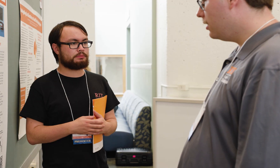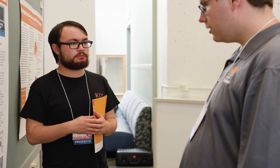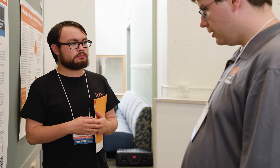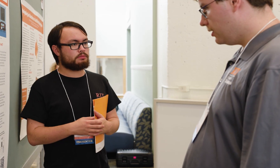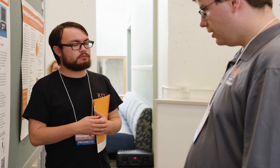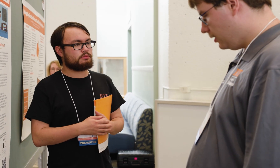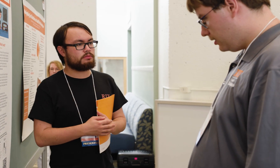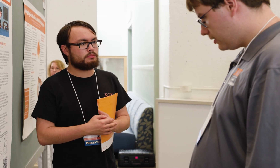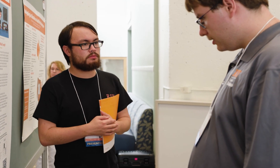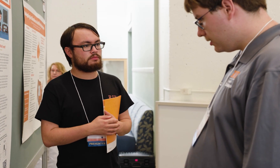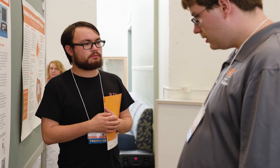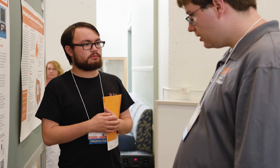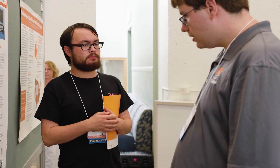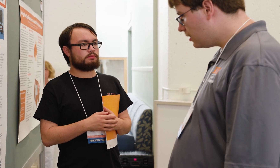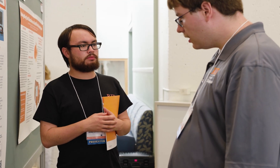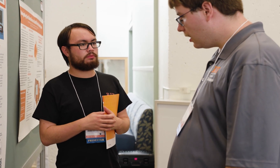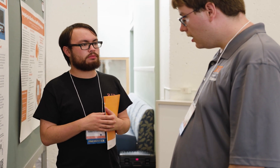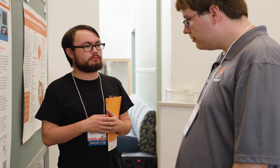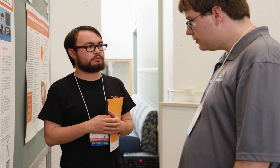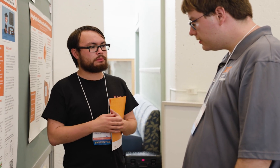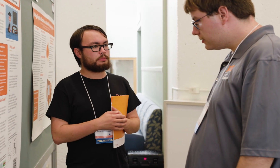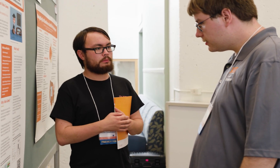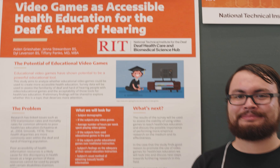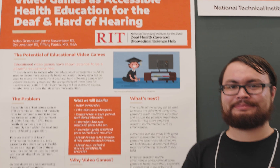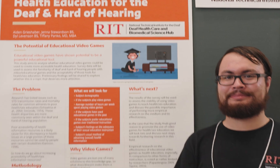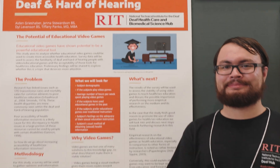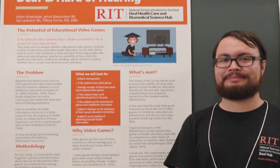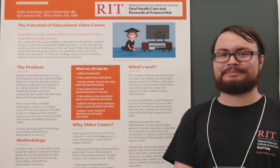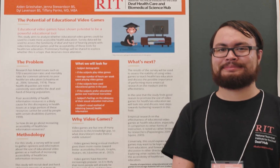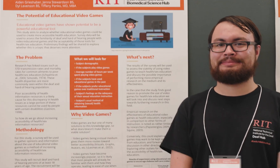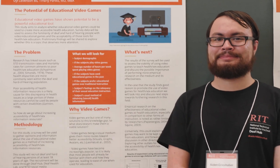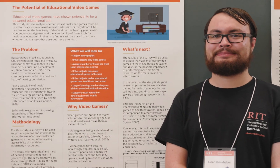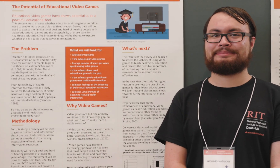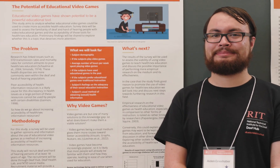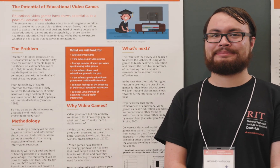very informative to listen to and just great experience to be a part of.